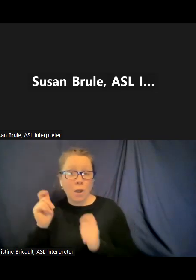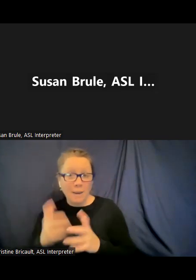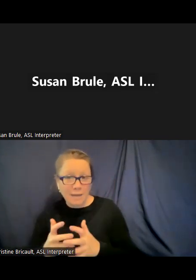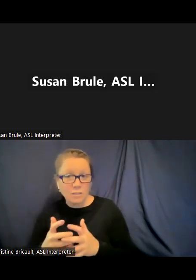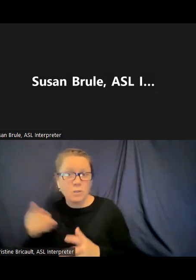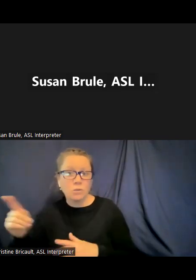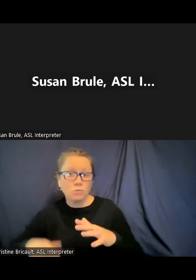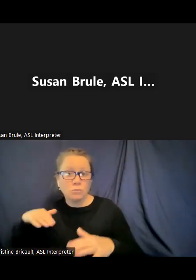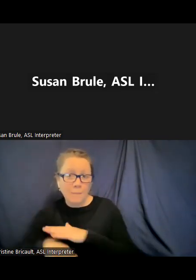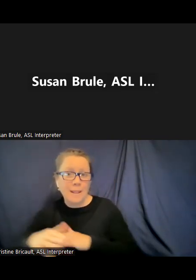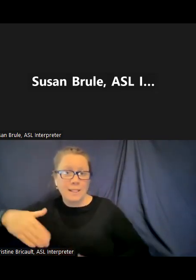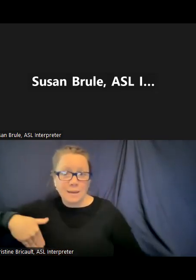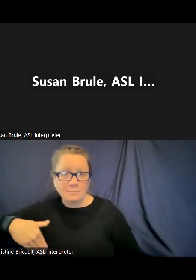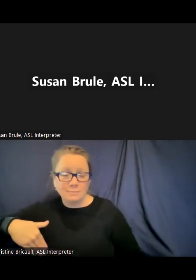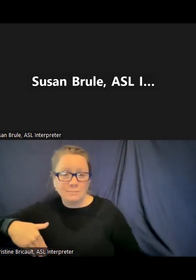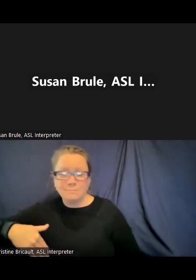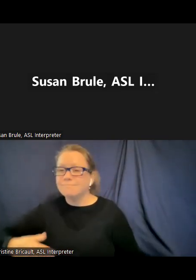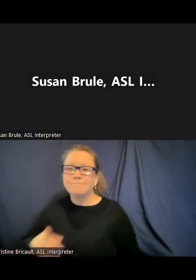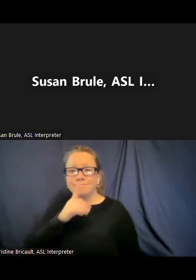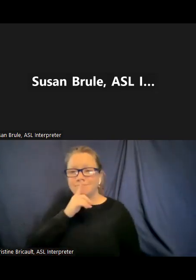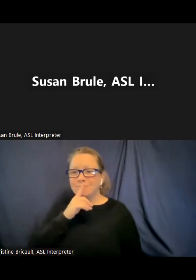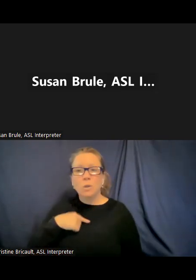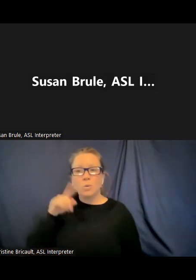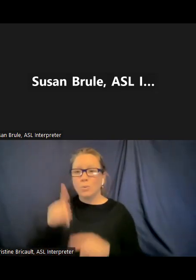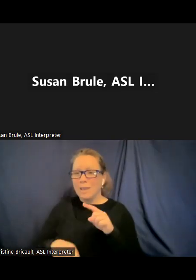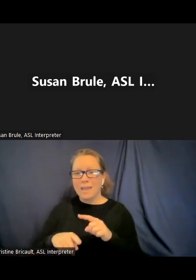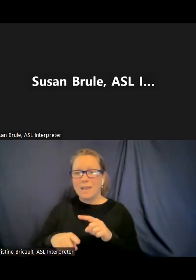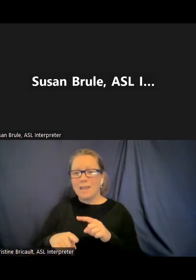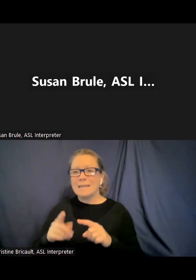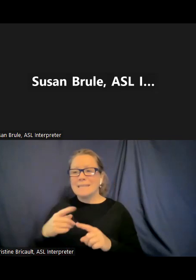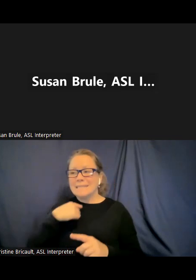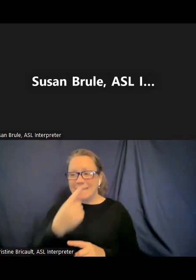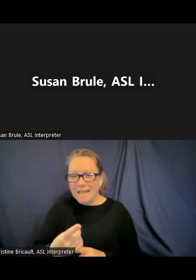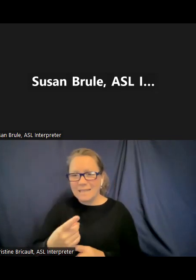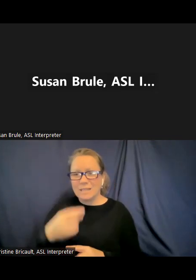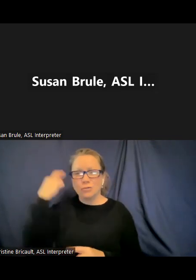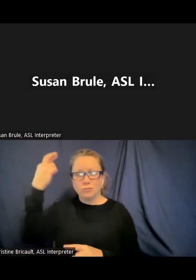Because you cannot disclose it is a reasonable accommodation and related to an employee's disability.